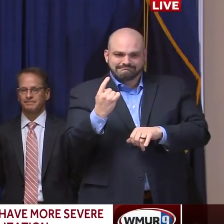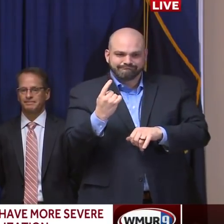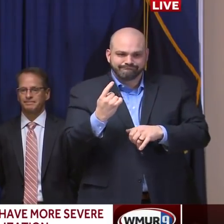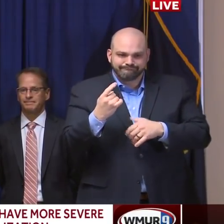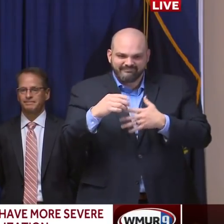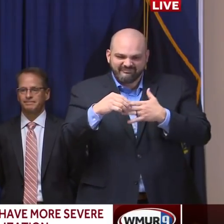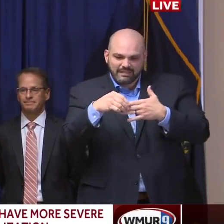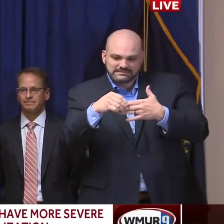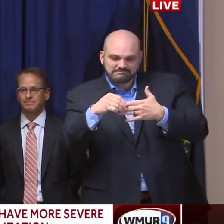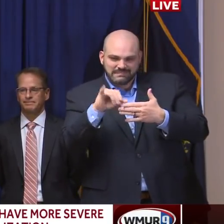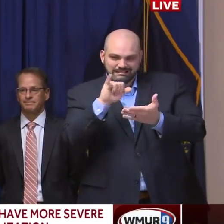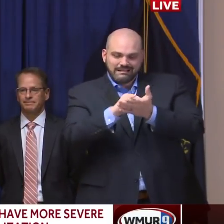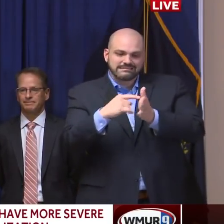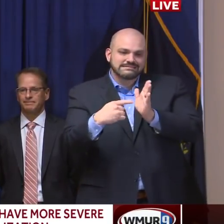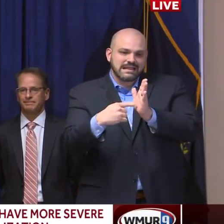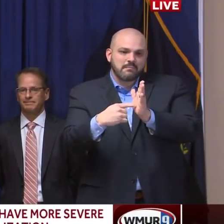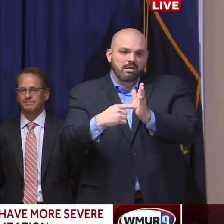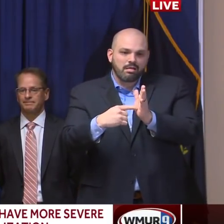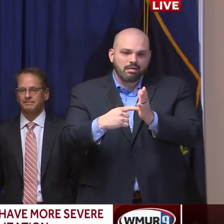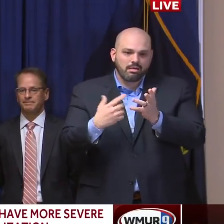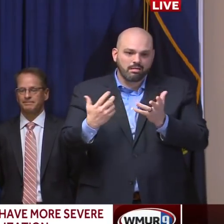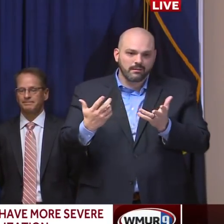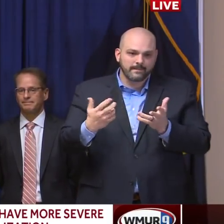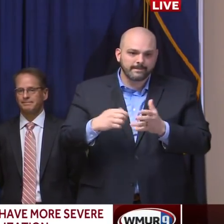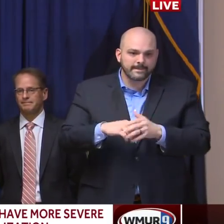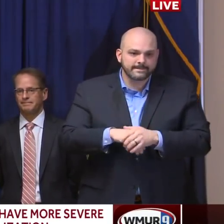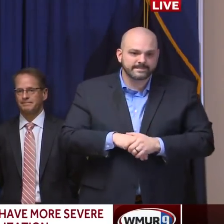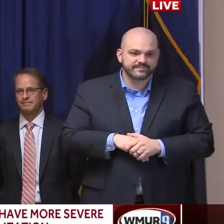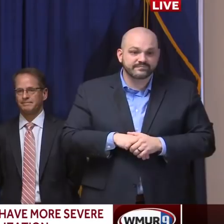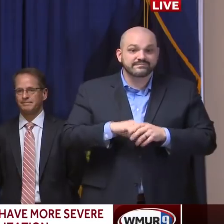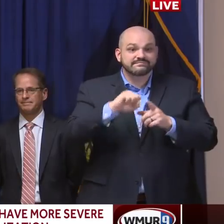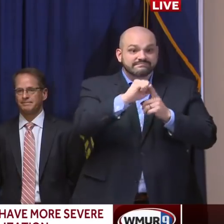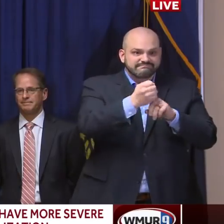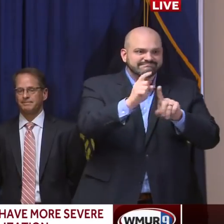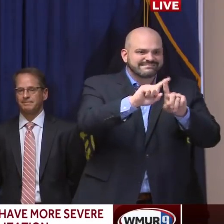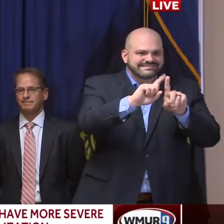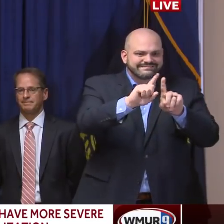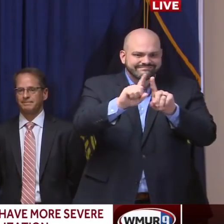THAT IS EXACTLY THE TYPE OF FLEXIBILITY WE WILL GIVE THEM. EXAMPLES LIKE THAT.